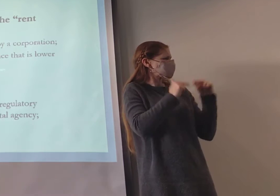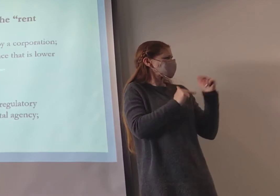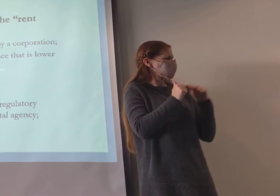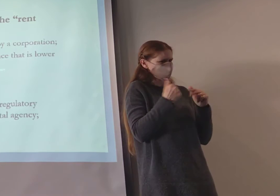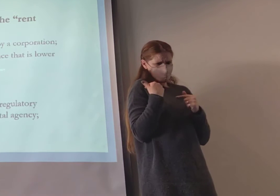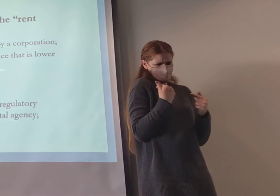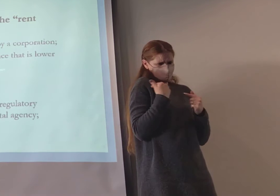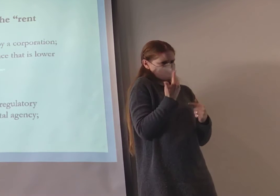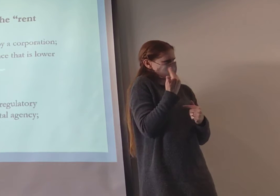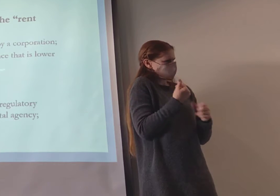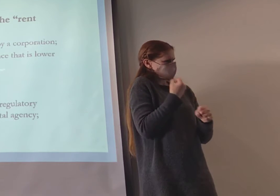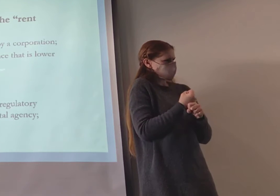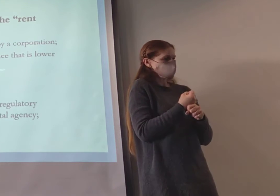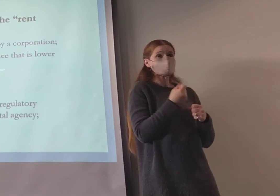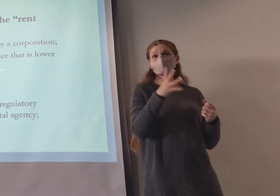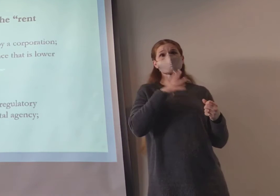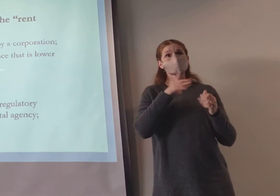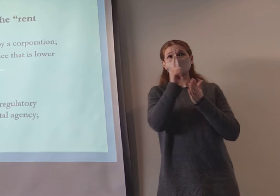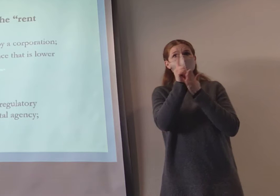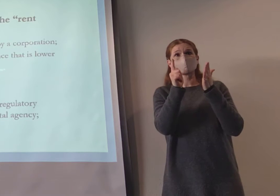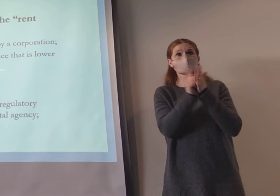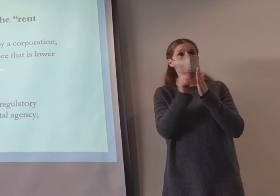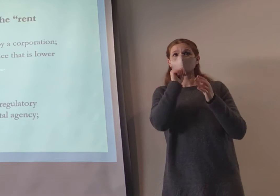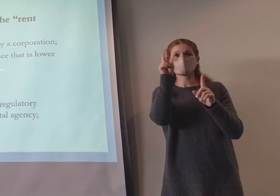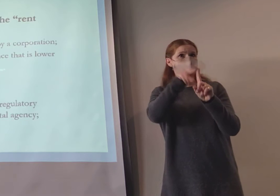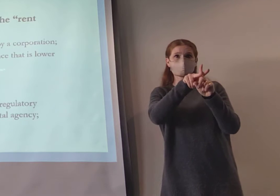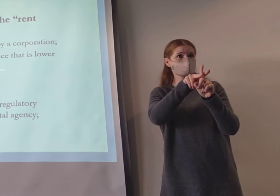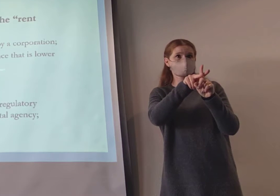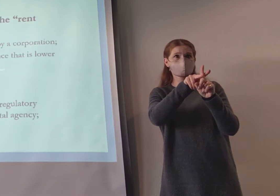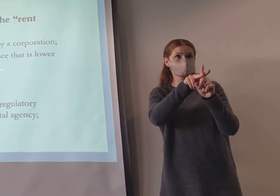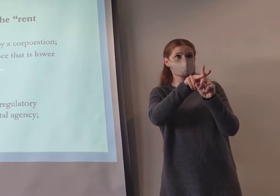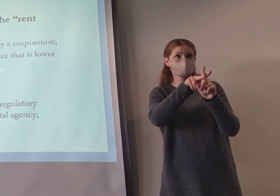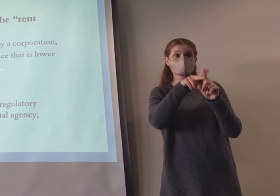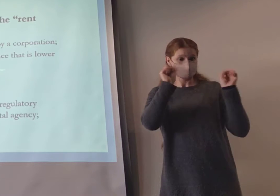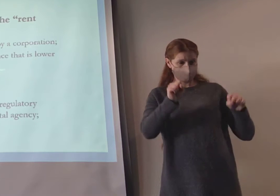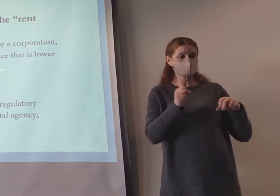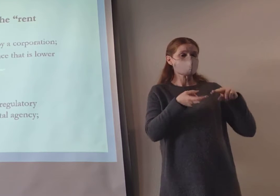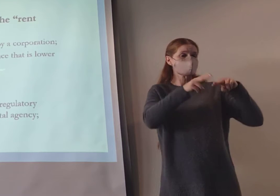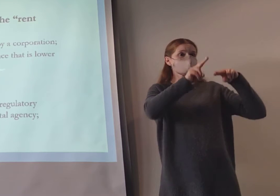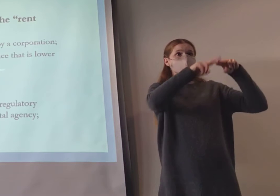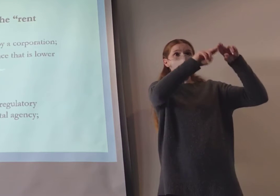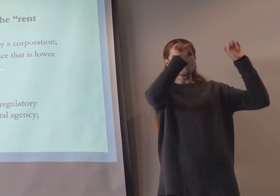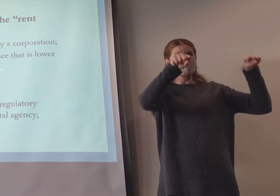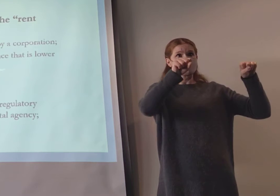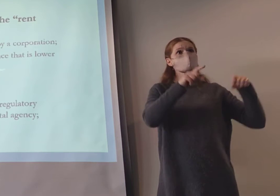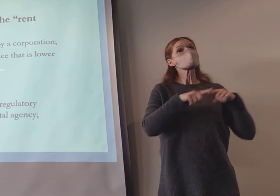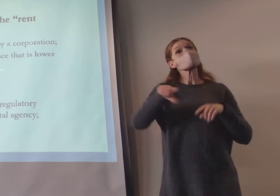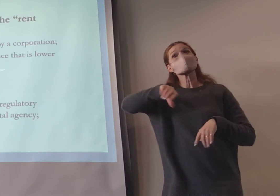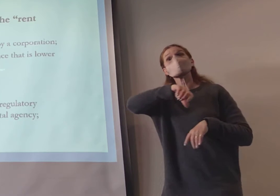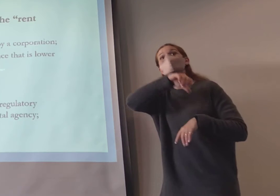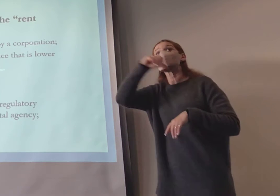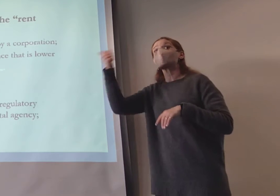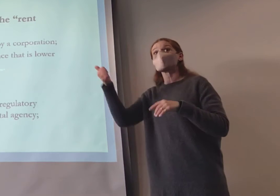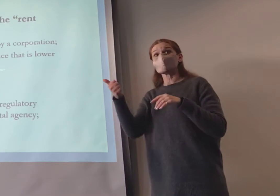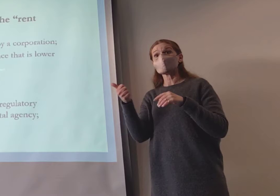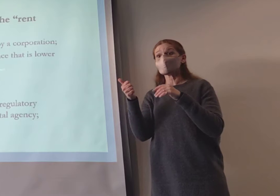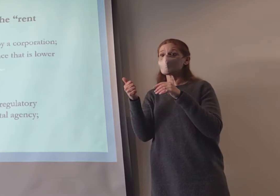All other properties though, the landlord cannot raise the rent more than 5%, plus the